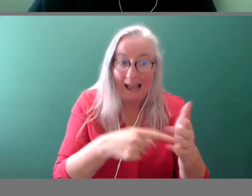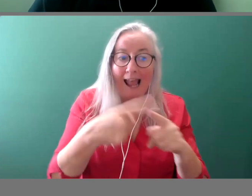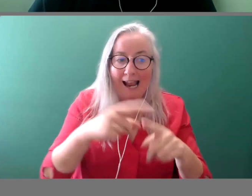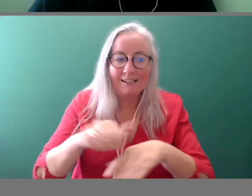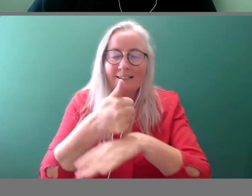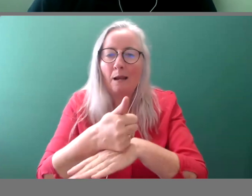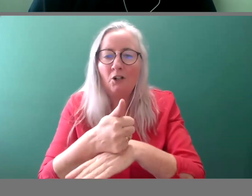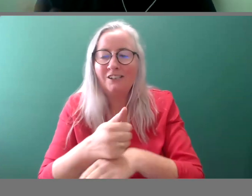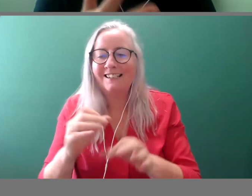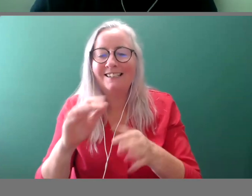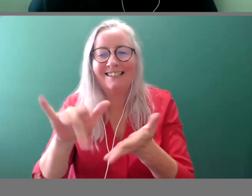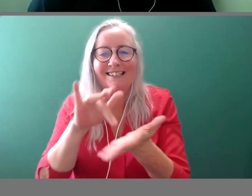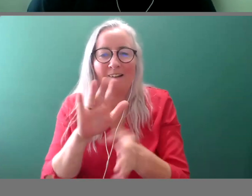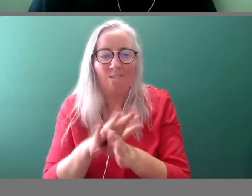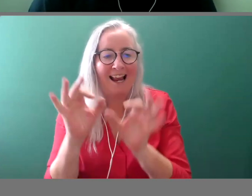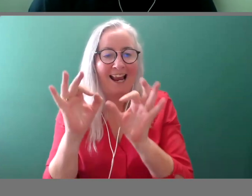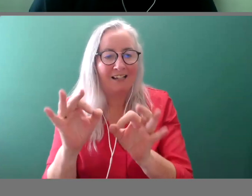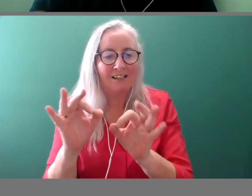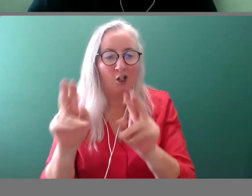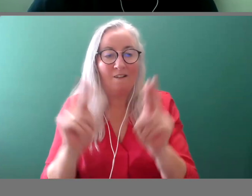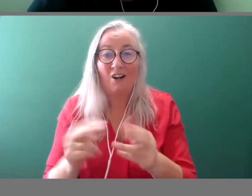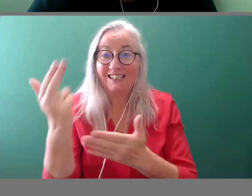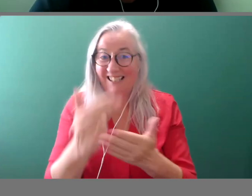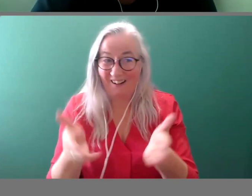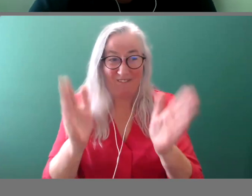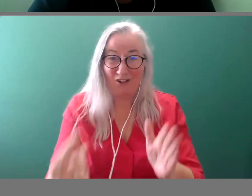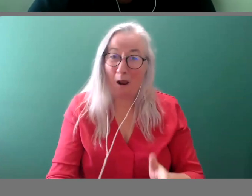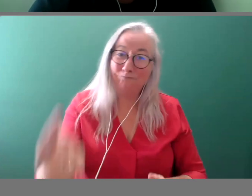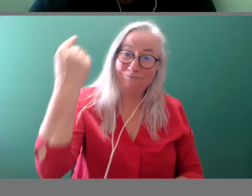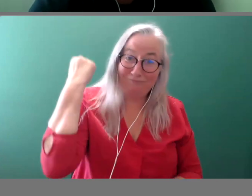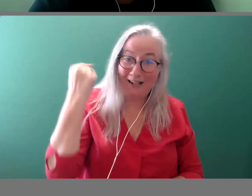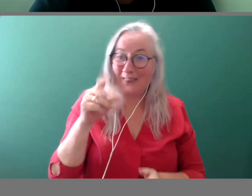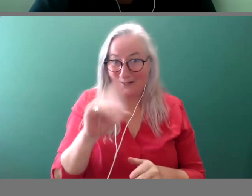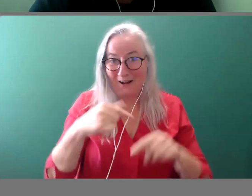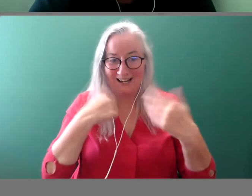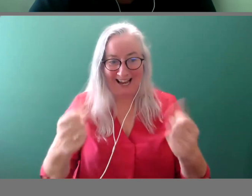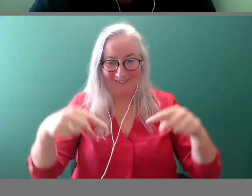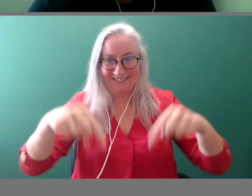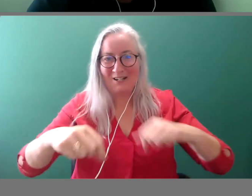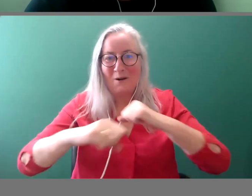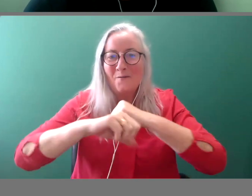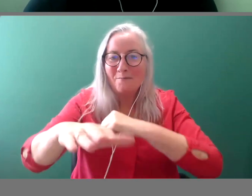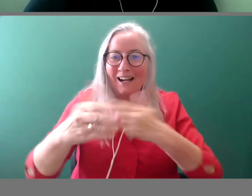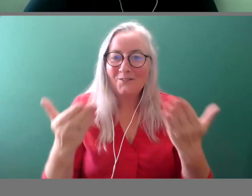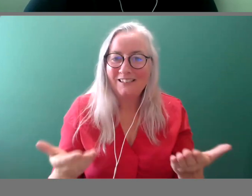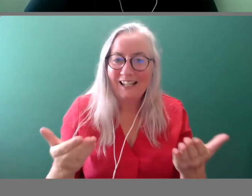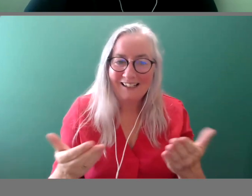in Universal Design which was done way back then and who are hosting this seminar today.